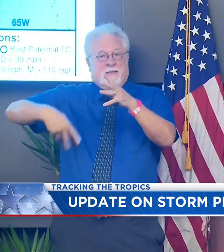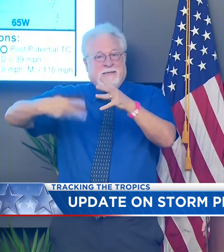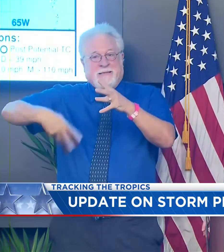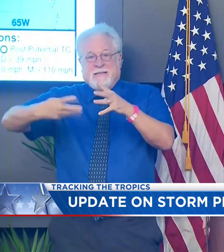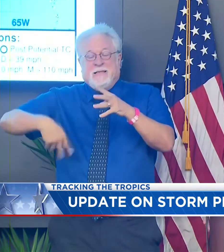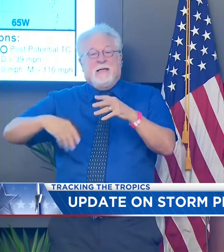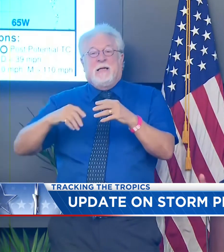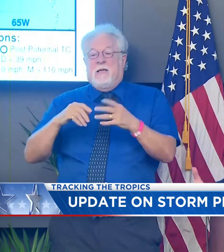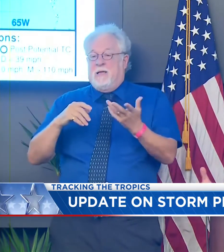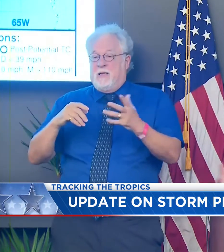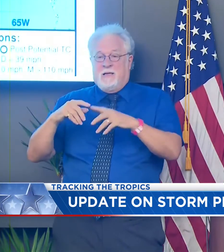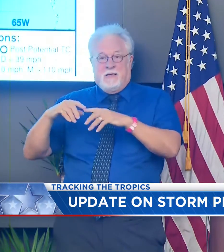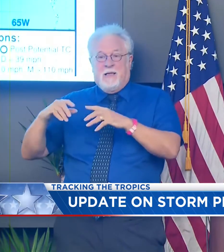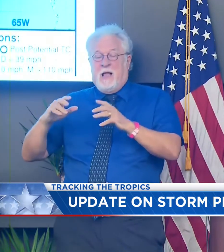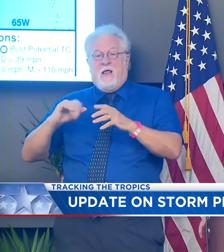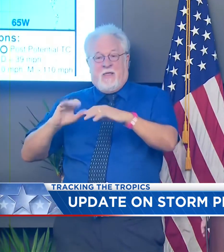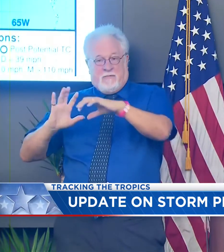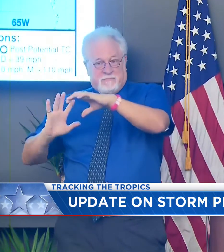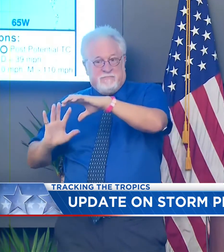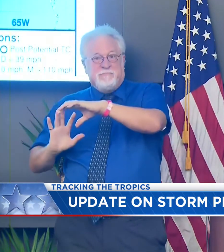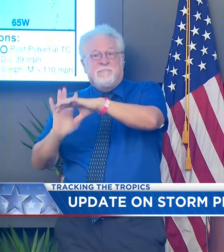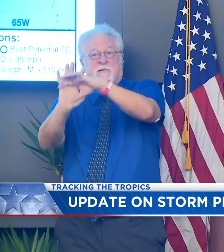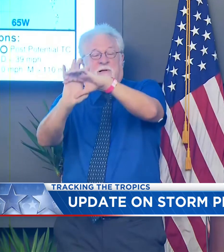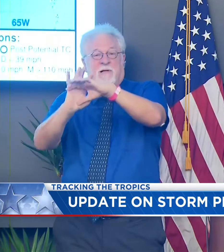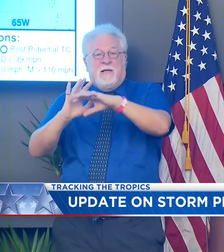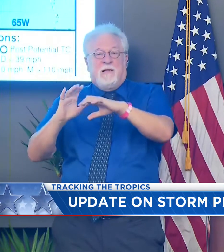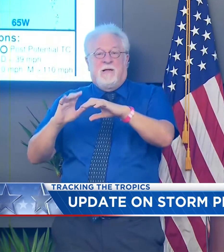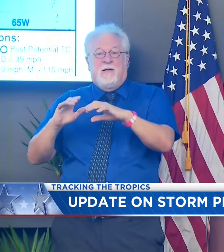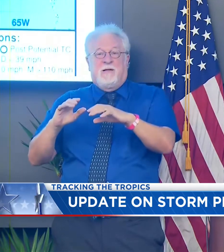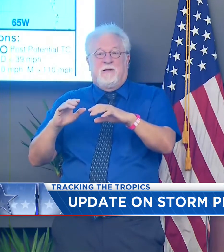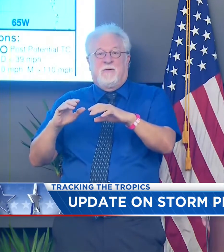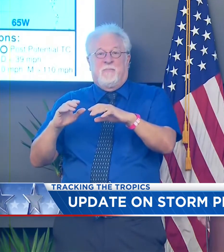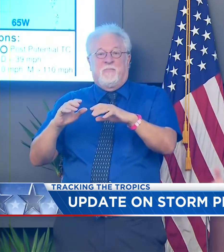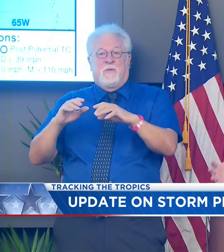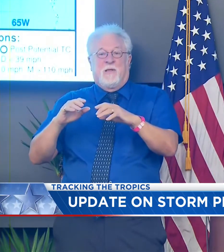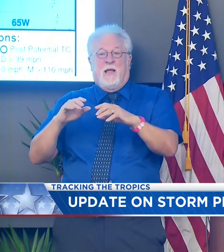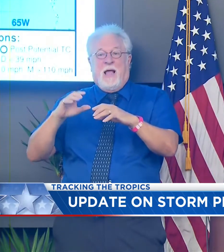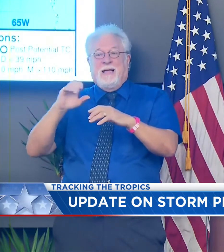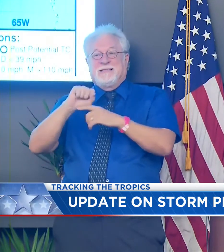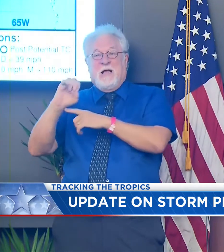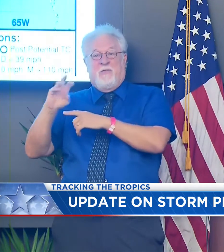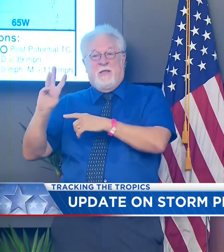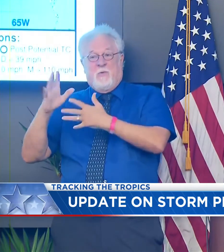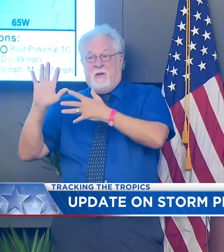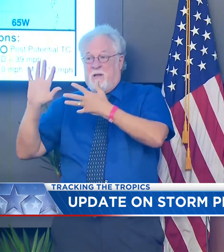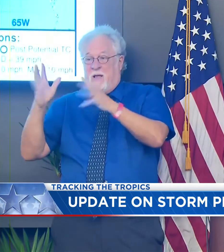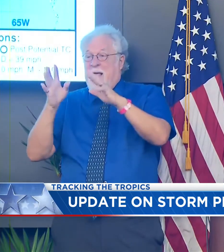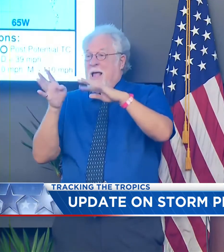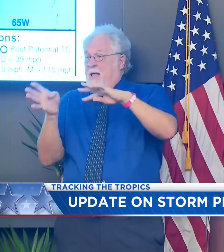FLOODING! ALL OF THAT IS RELATED BECAUSE THE RIVERS CAN'T DISCHARGE AND